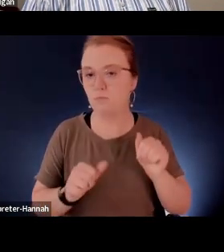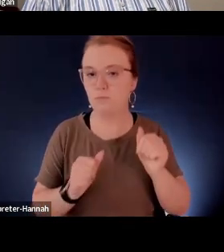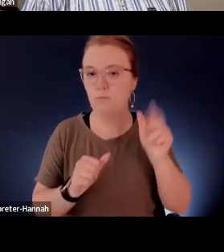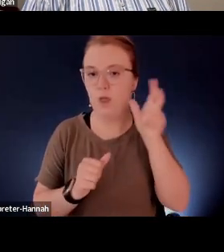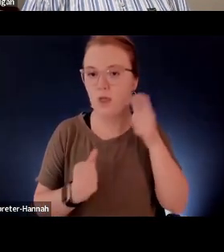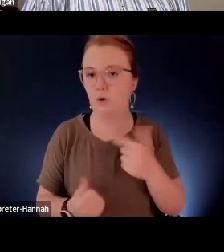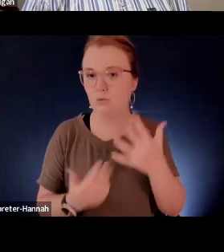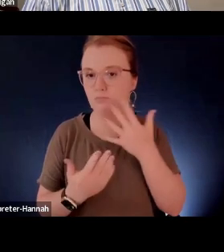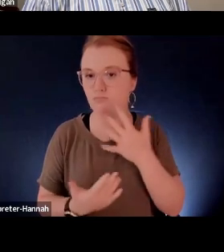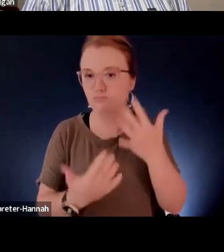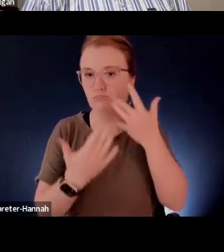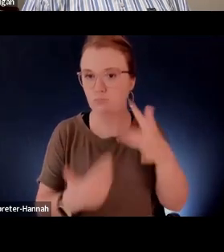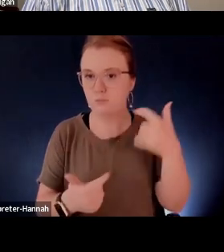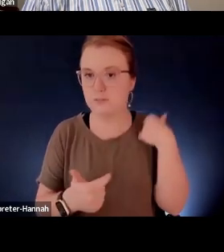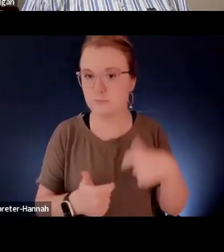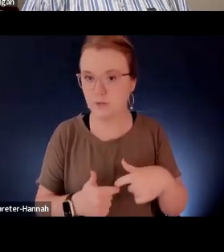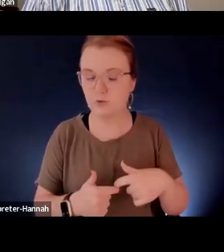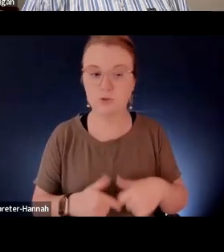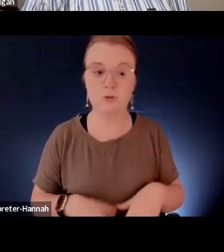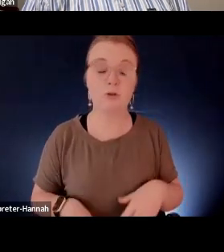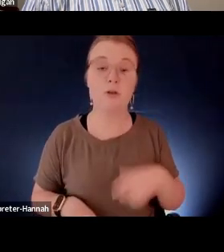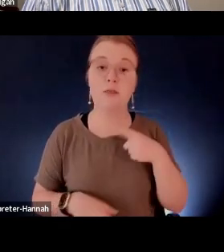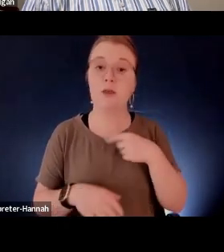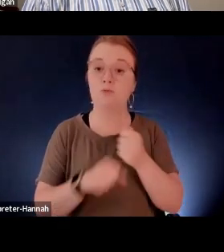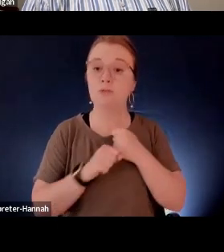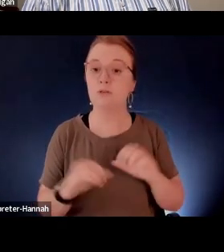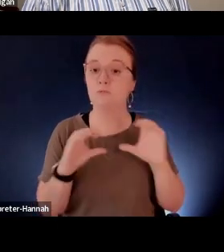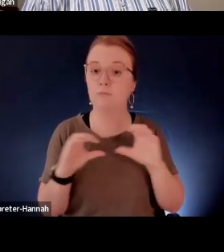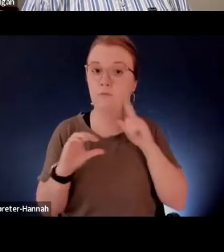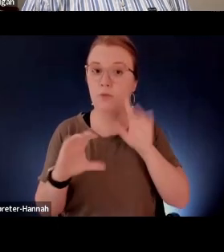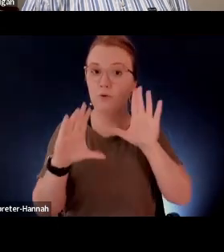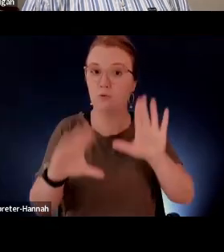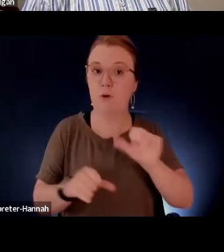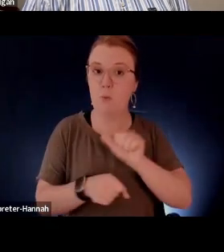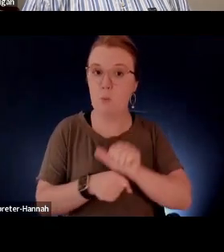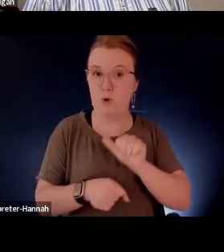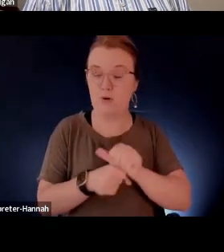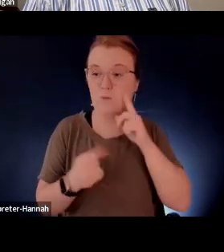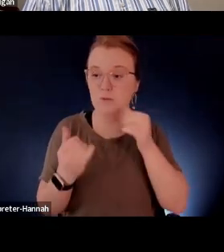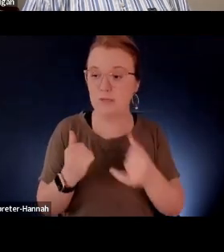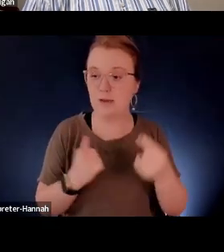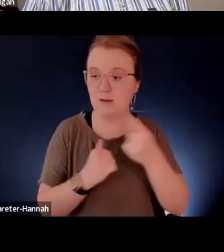Mariachi Hoya received certificates for their great work at today's meeting, also had a nice performance there.